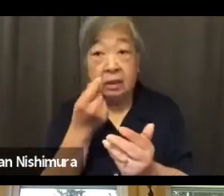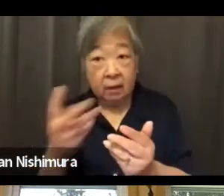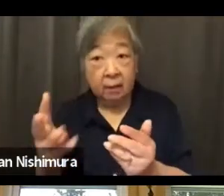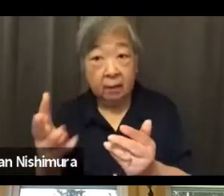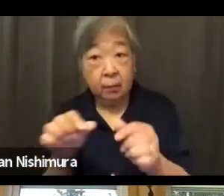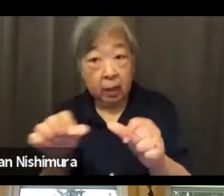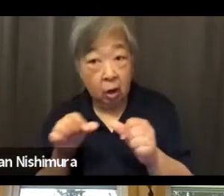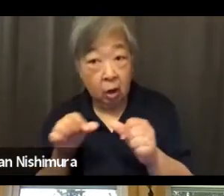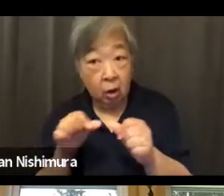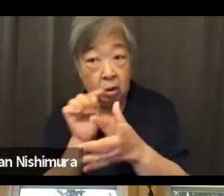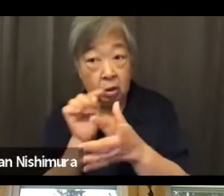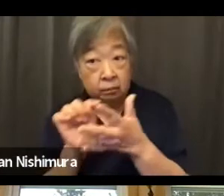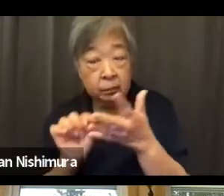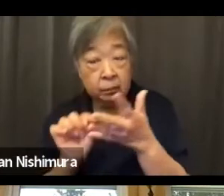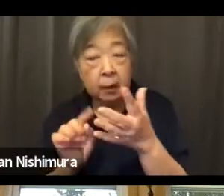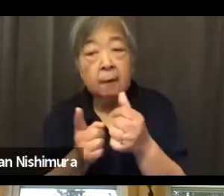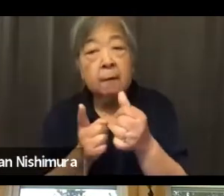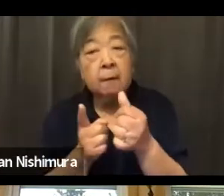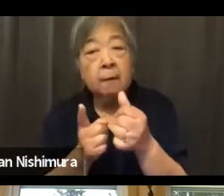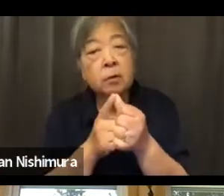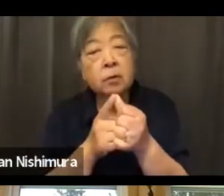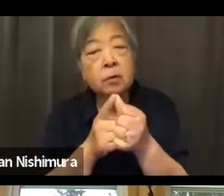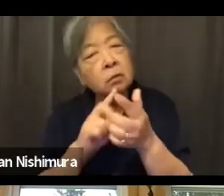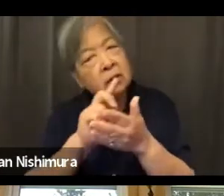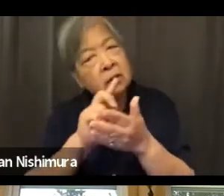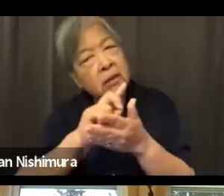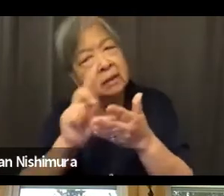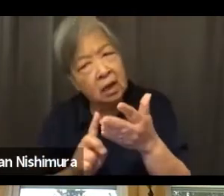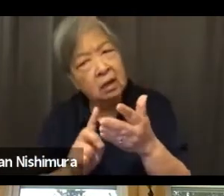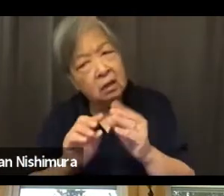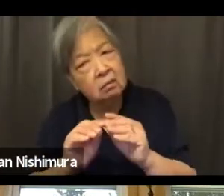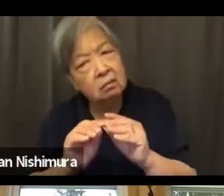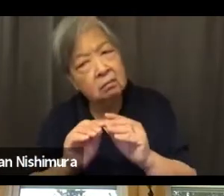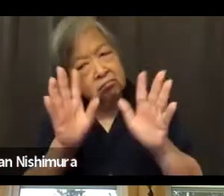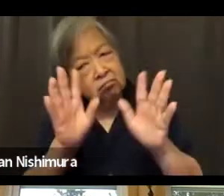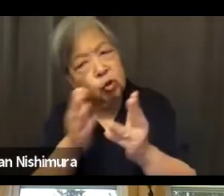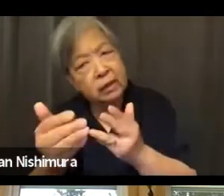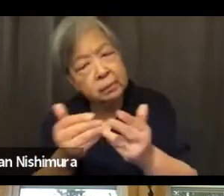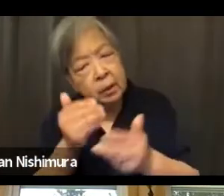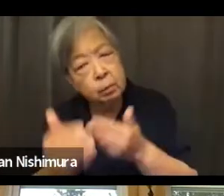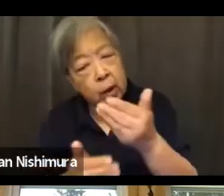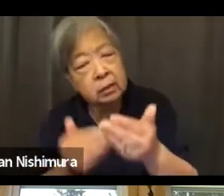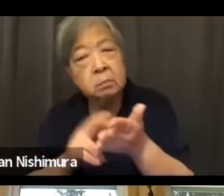First of all, to design a transparent process means that it's transparent to the student,